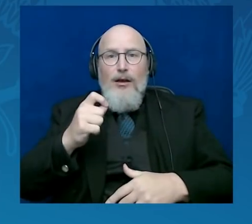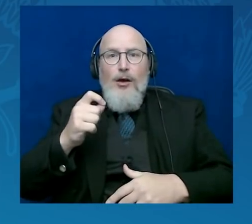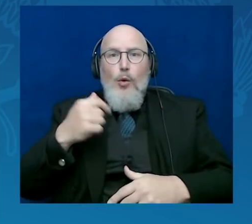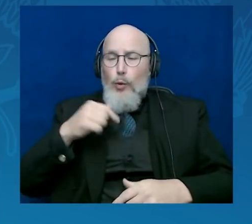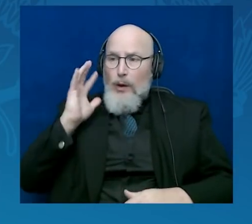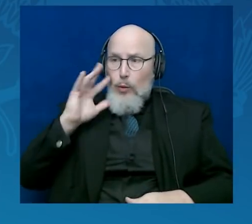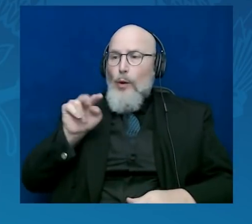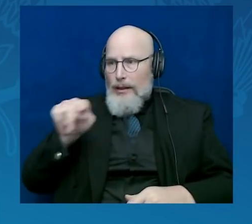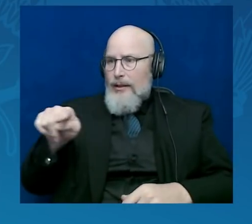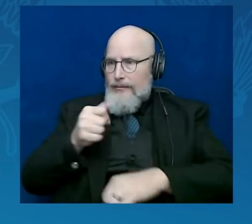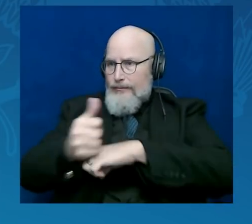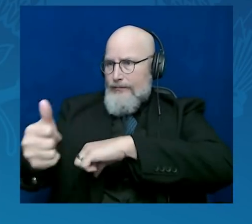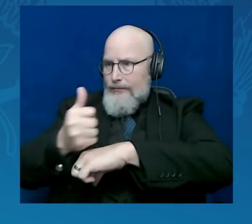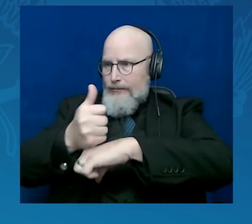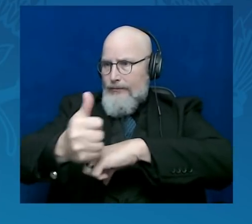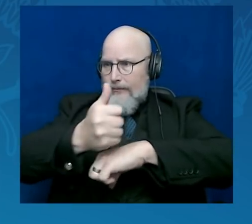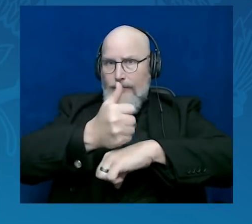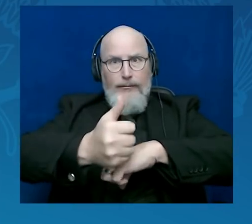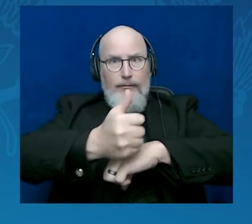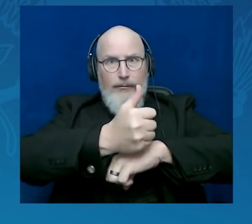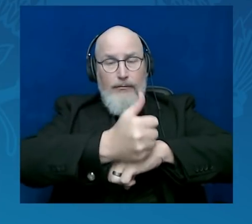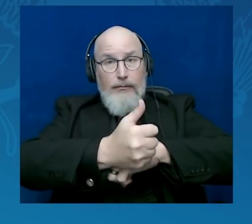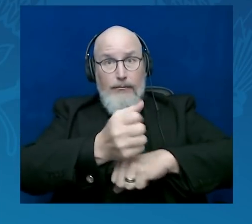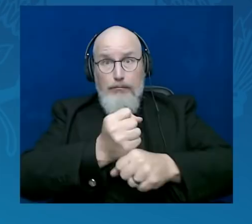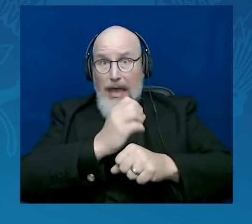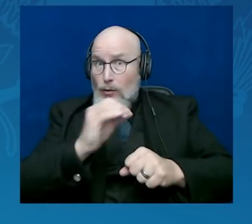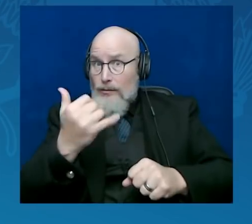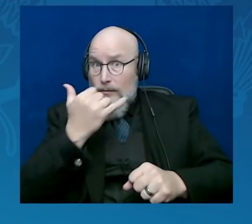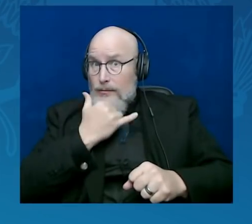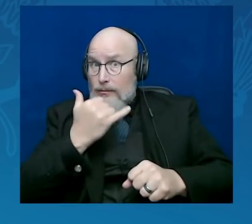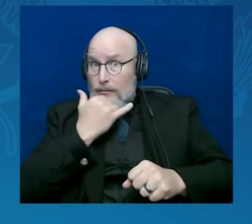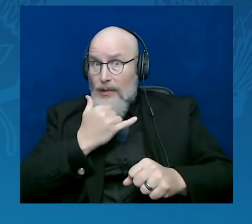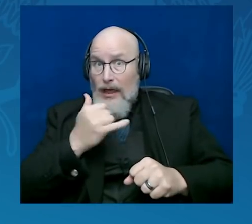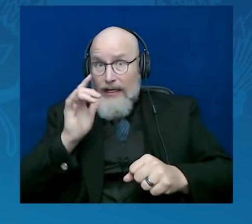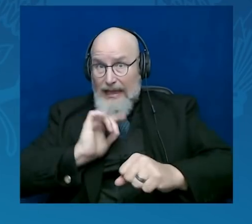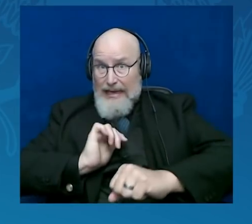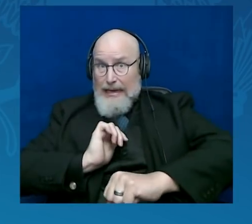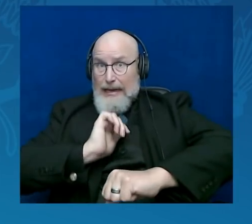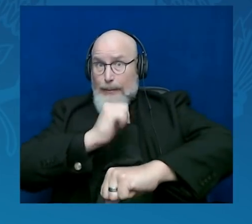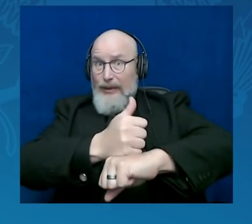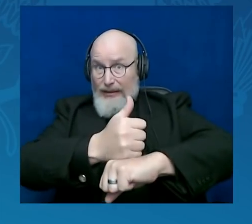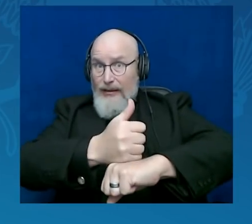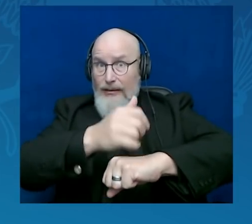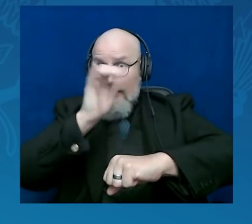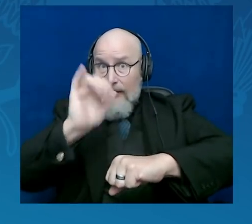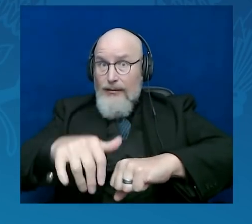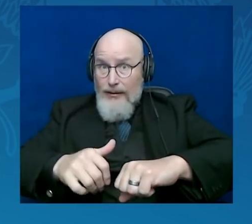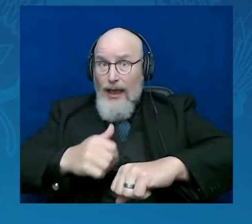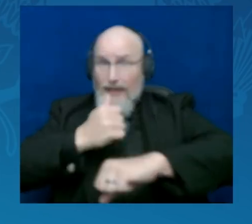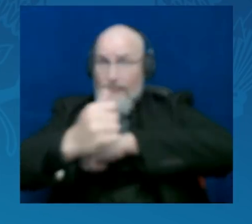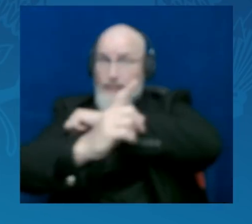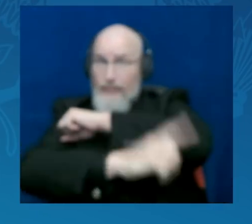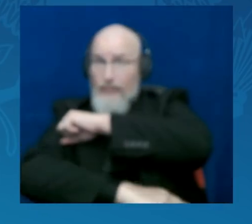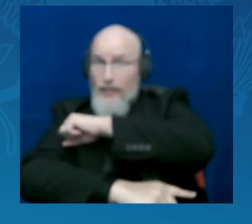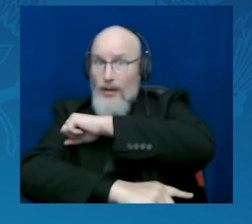Make no mistake: The imposition of these sweeping and coordinated measures will inflict great damage